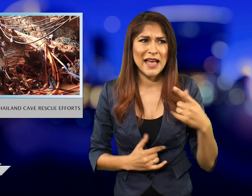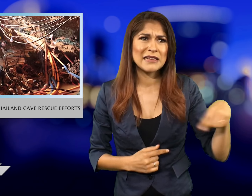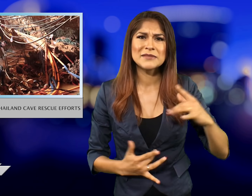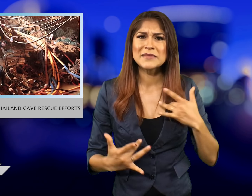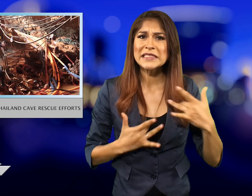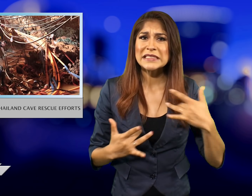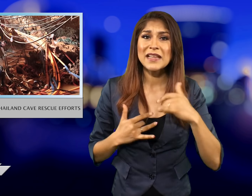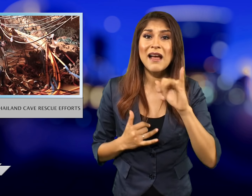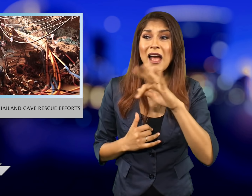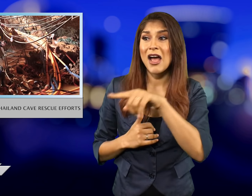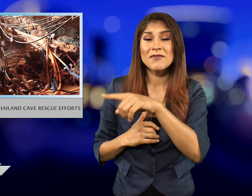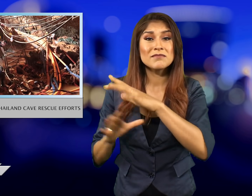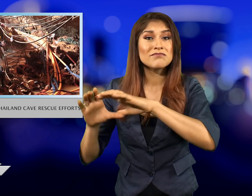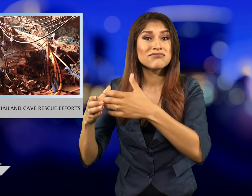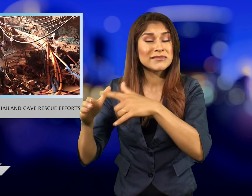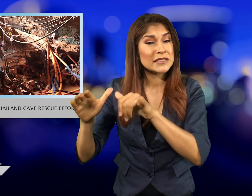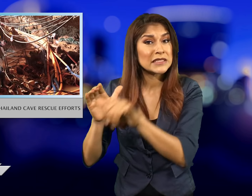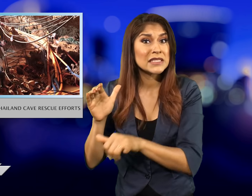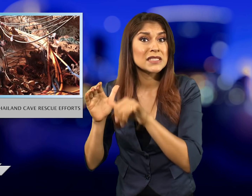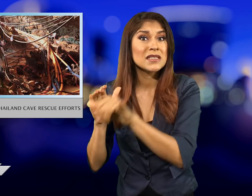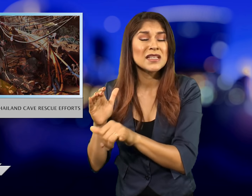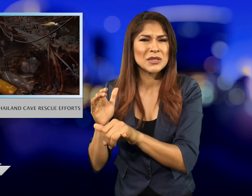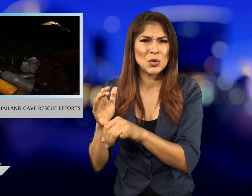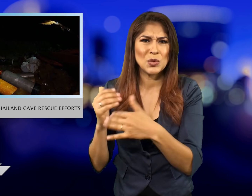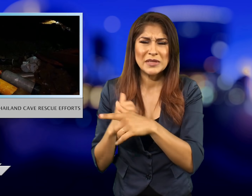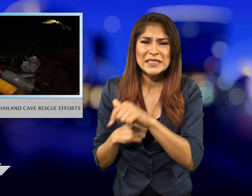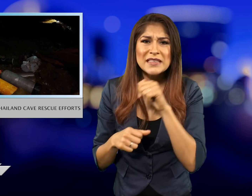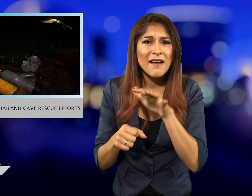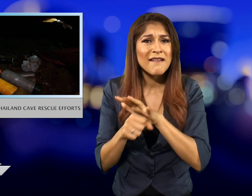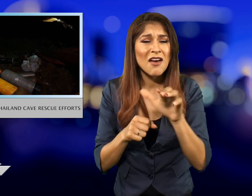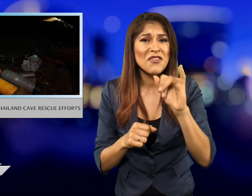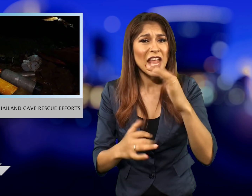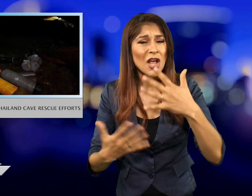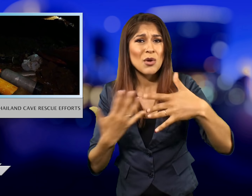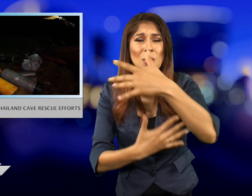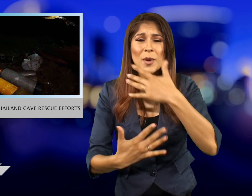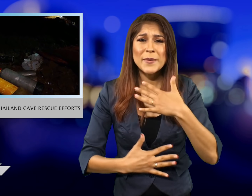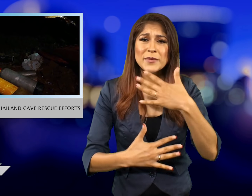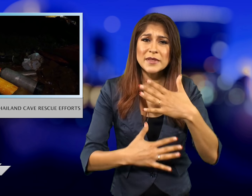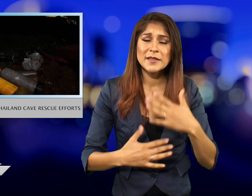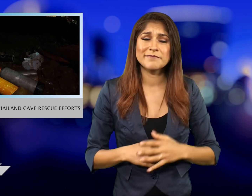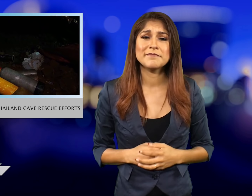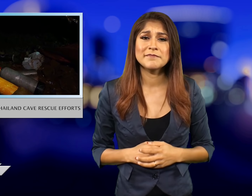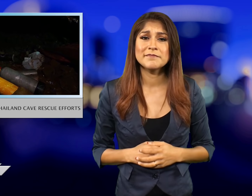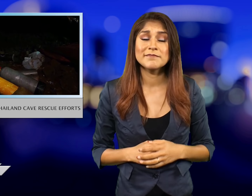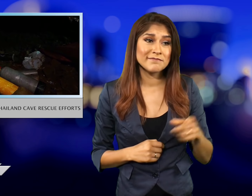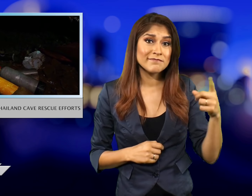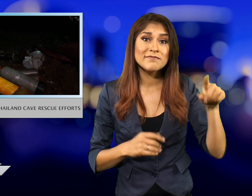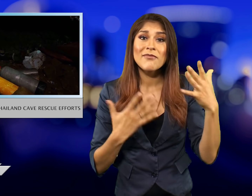and officials are concerned there's not enough oxygen to survive for a long period of time.